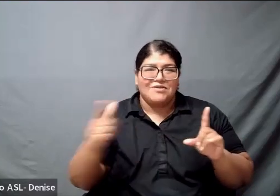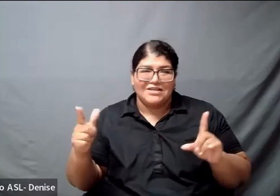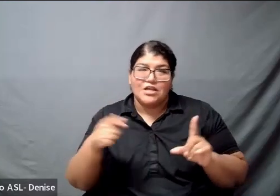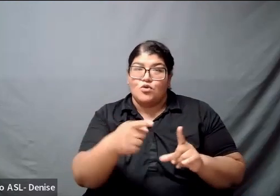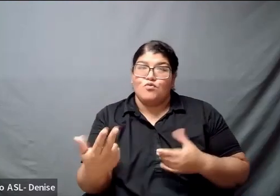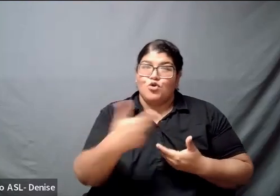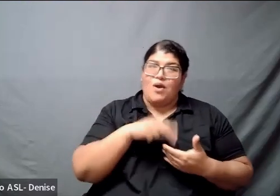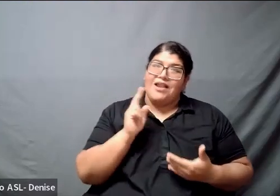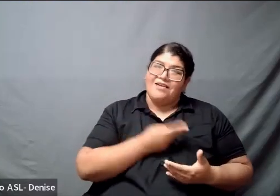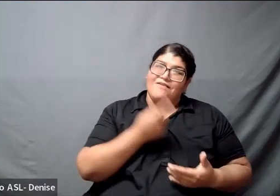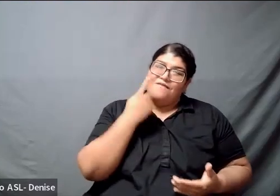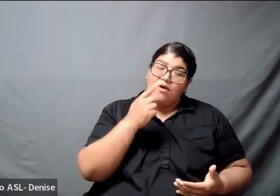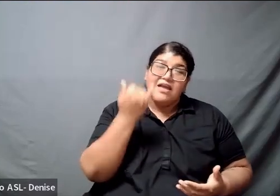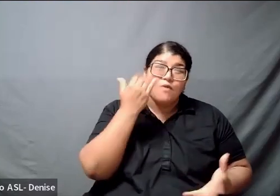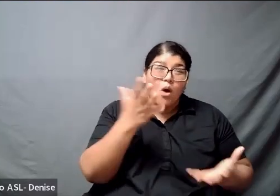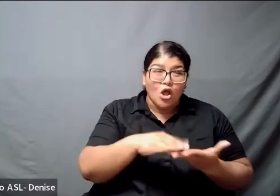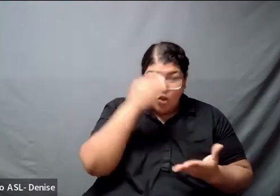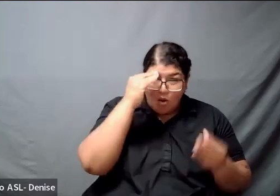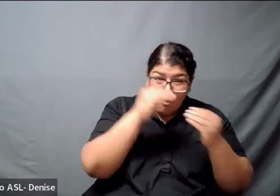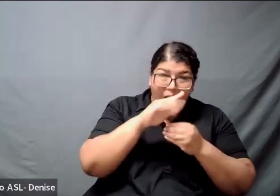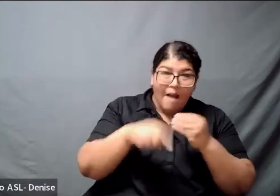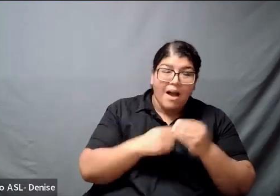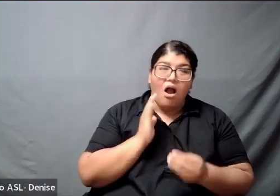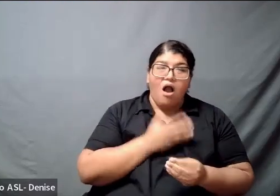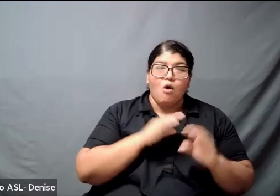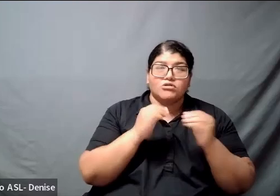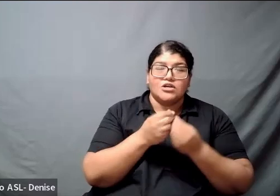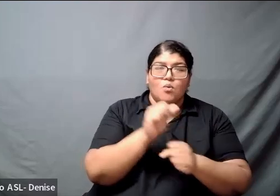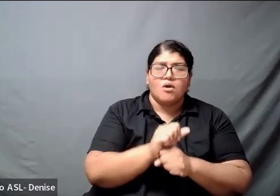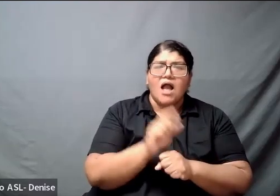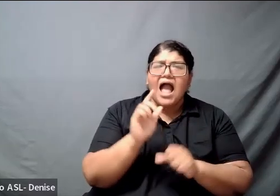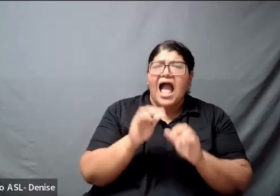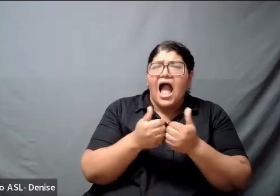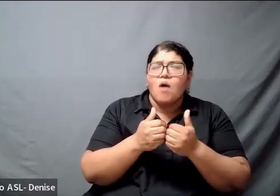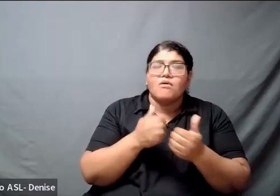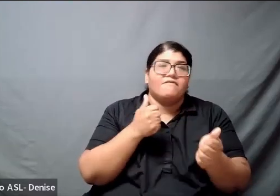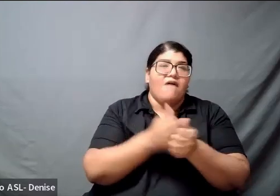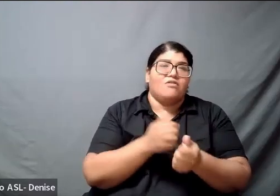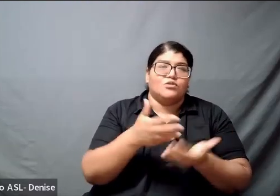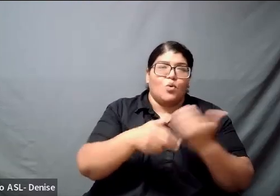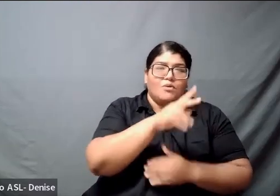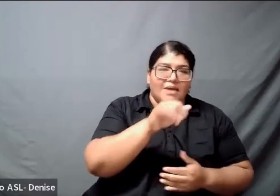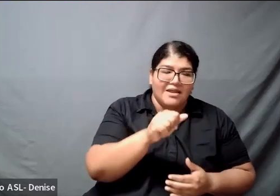If you want to learn more about our work, you can follow us on social media @naafaofficial and you can find us